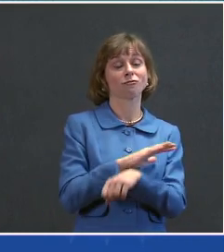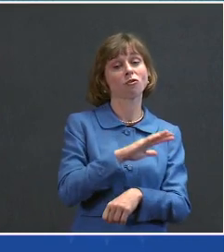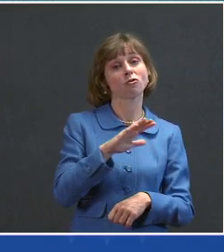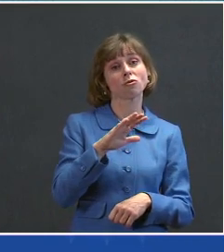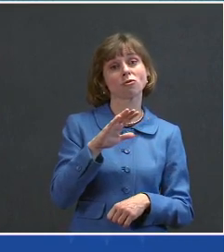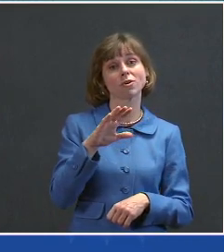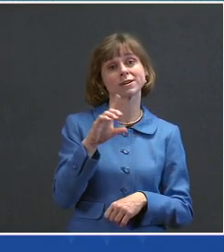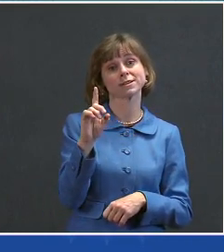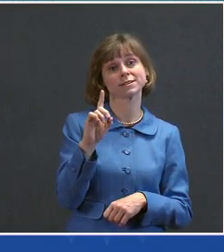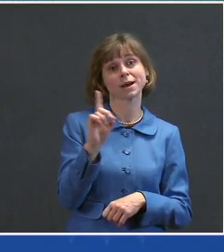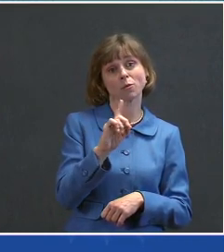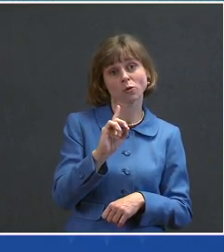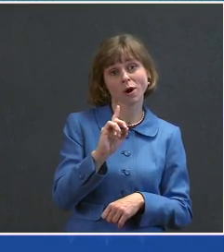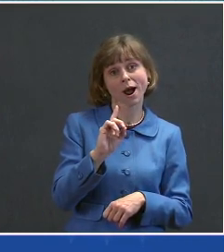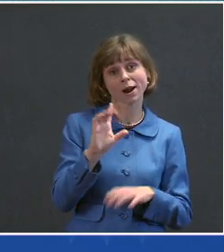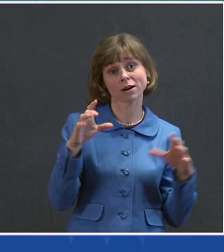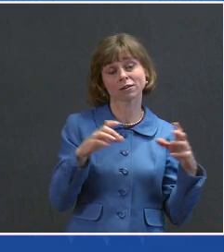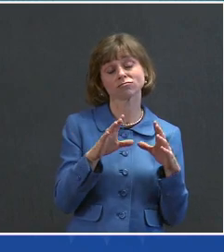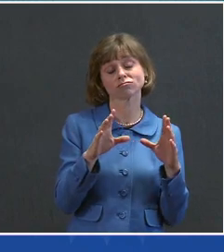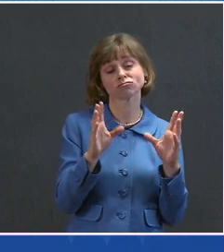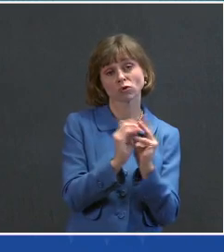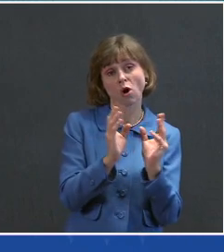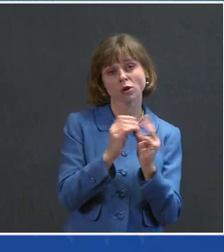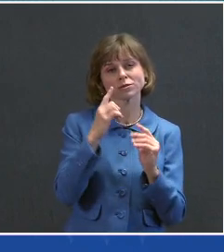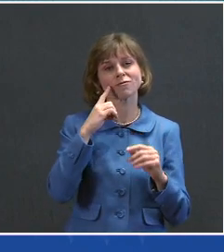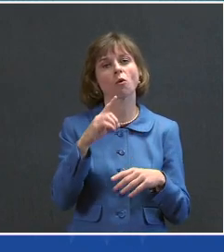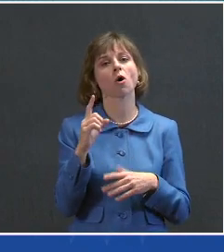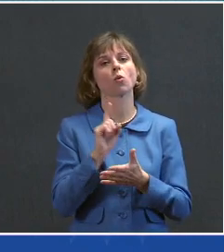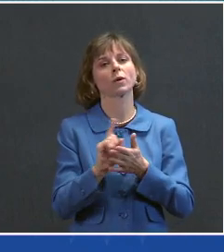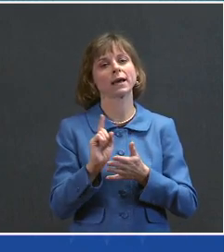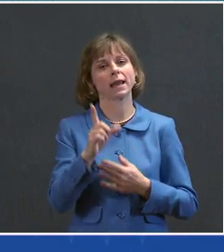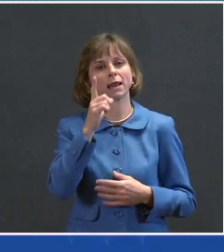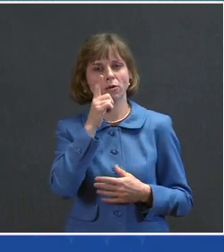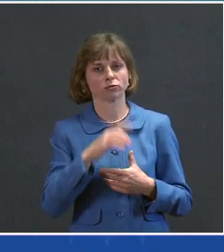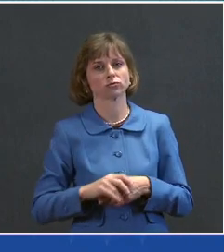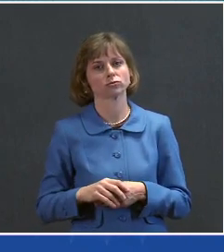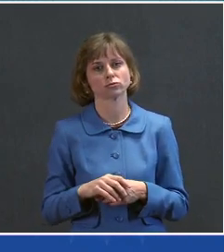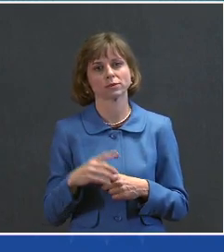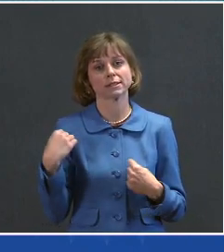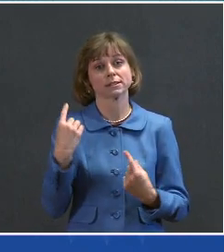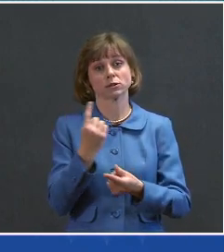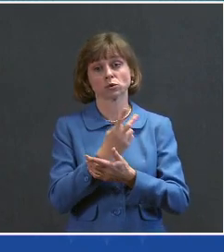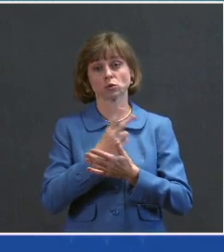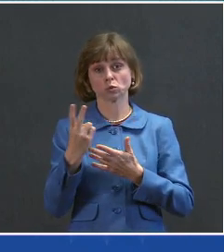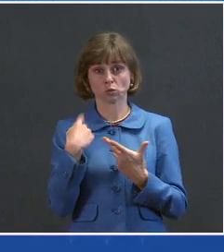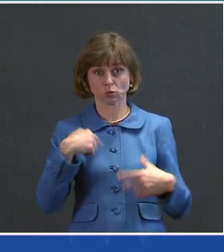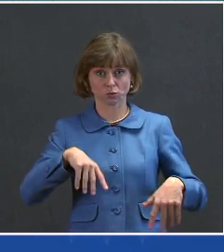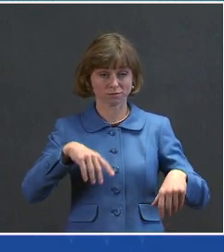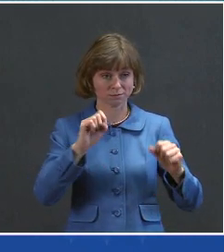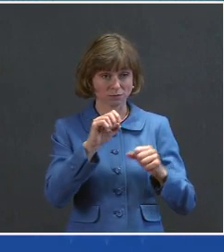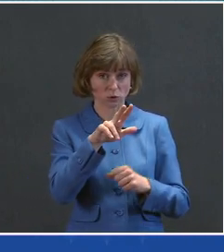In the past two weeks alone, we've engaged with over 375 members and offices,